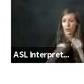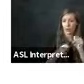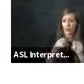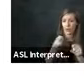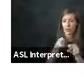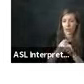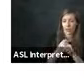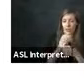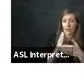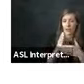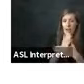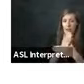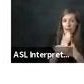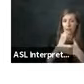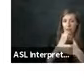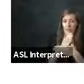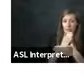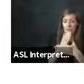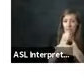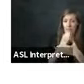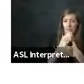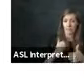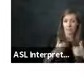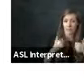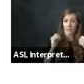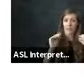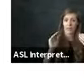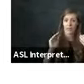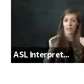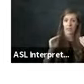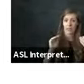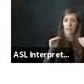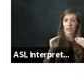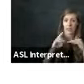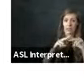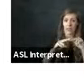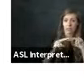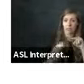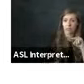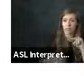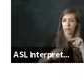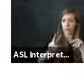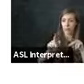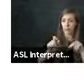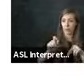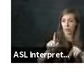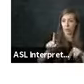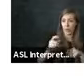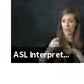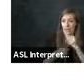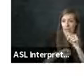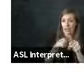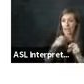we see that life expectancy in 2020 decreased 2.1 years for Latinx residents,